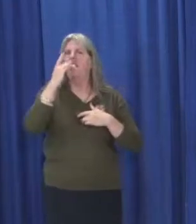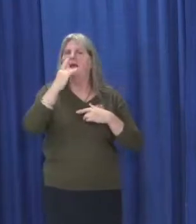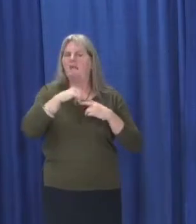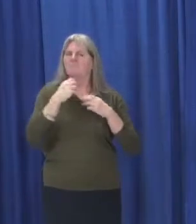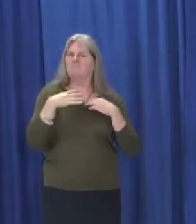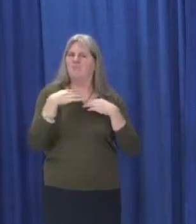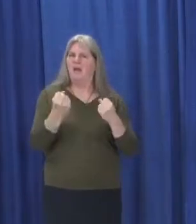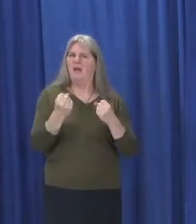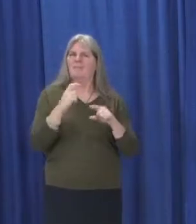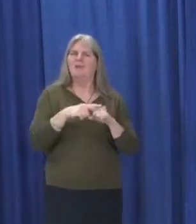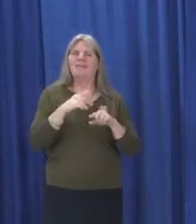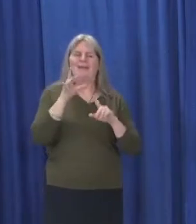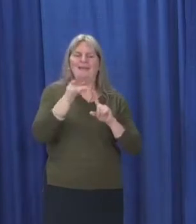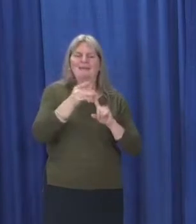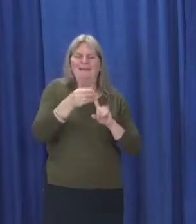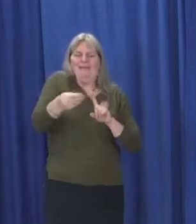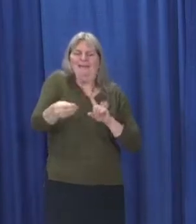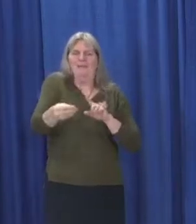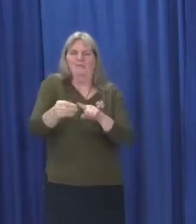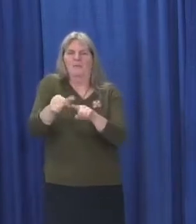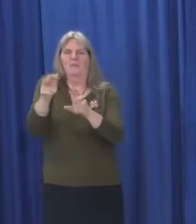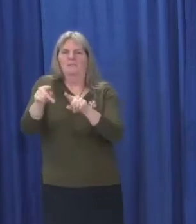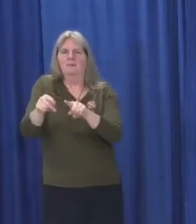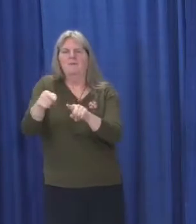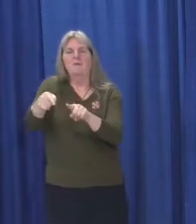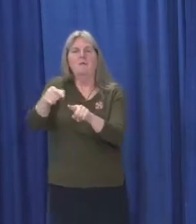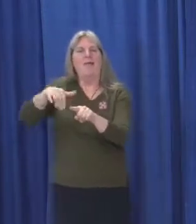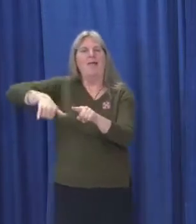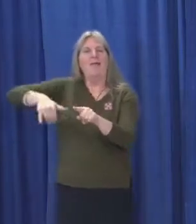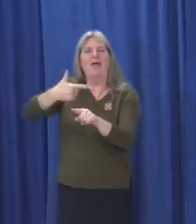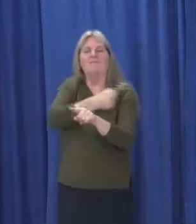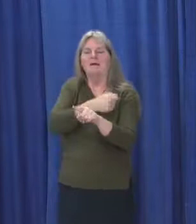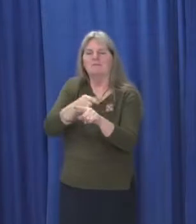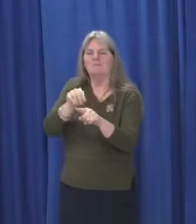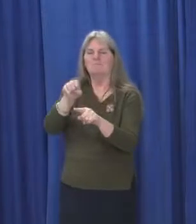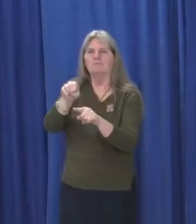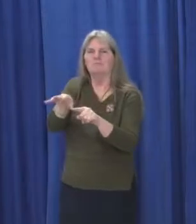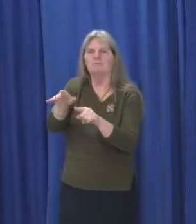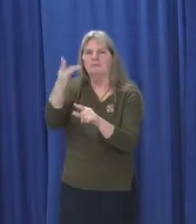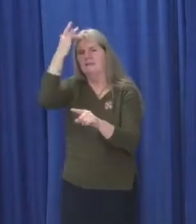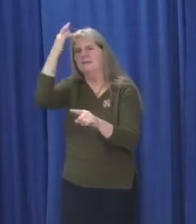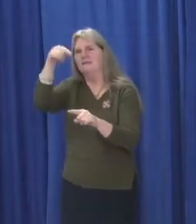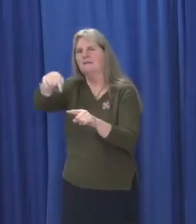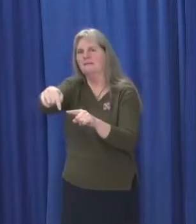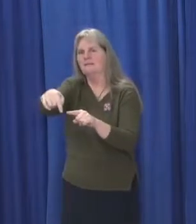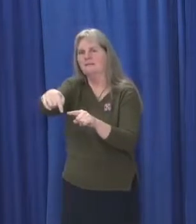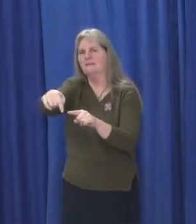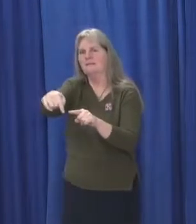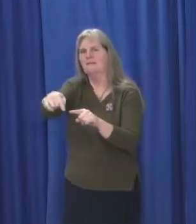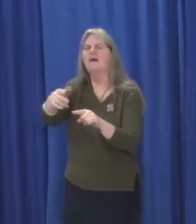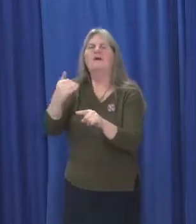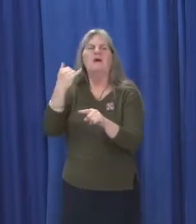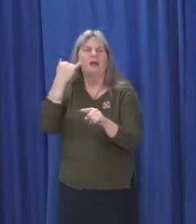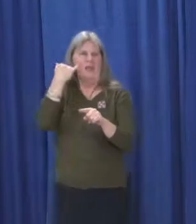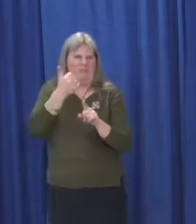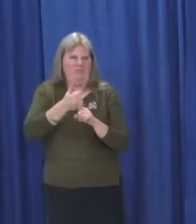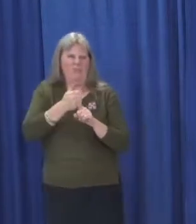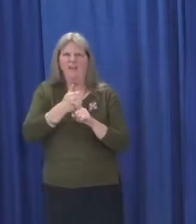they can transmits others and those who have not yet been vaccinated. So please get tested if you have